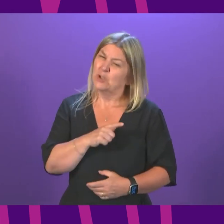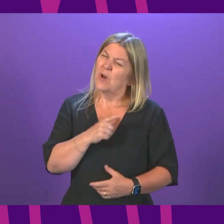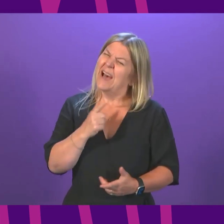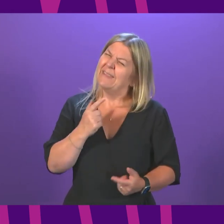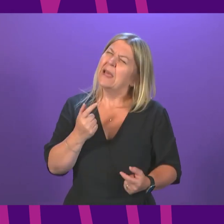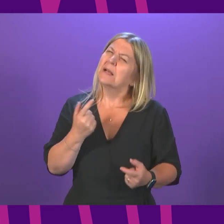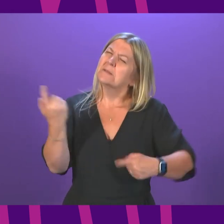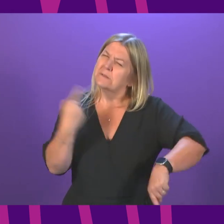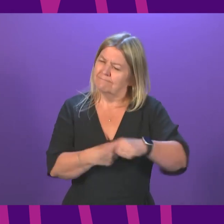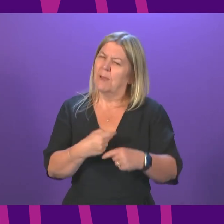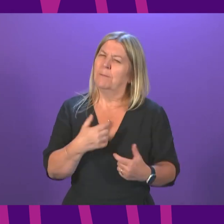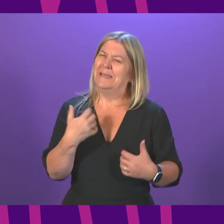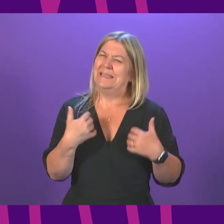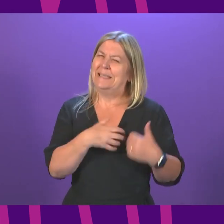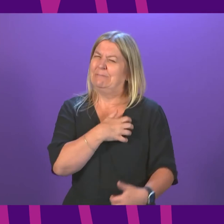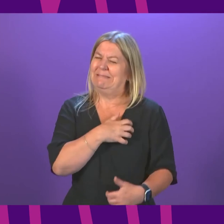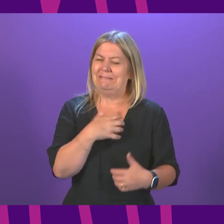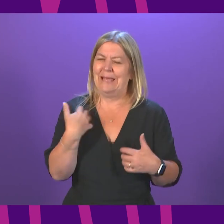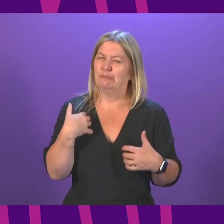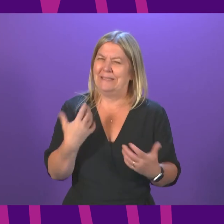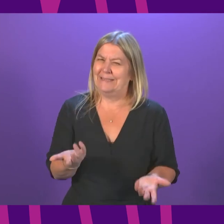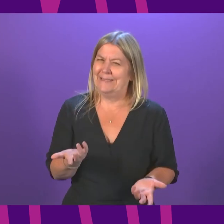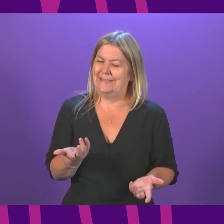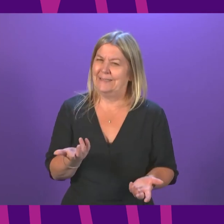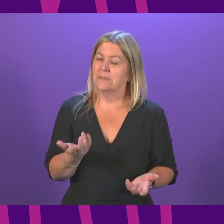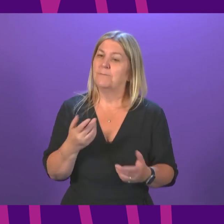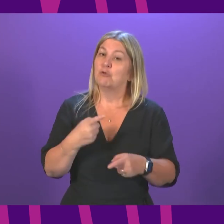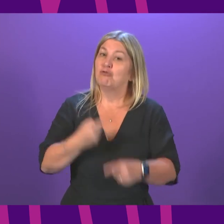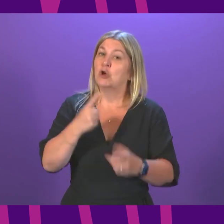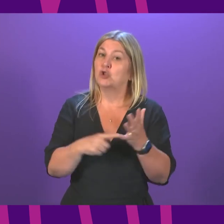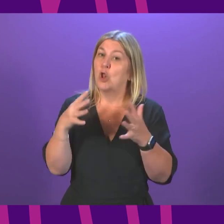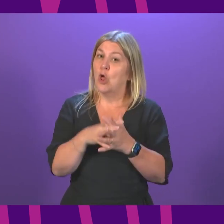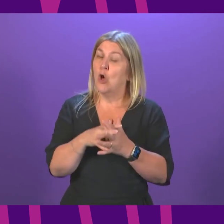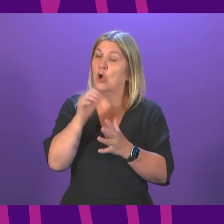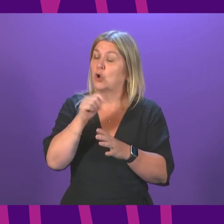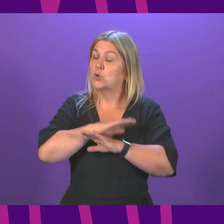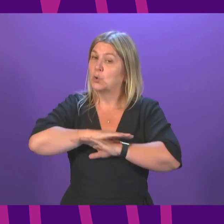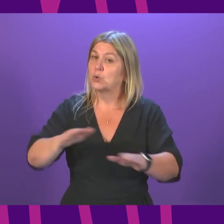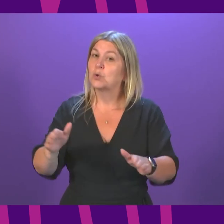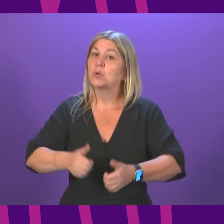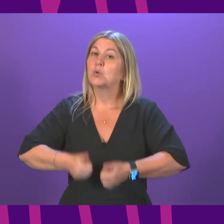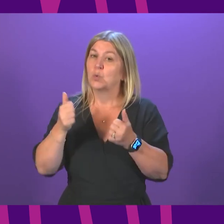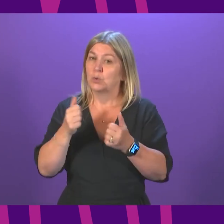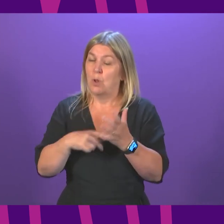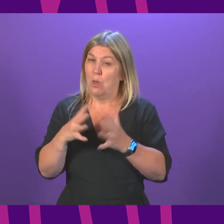difficult time for care services and it is vital that they have the support that they